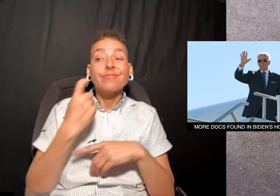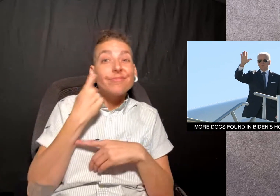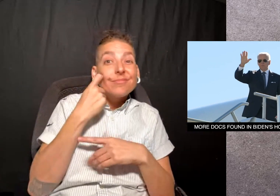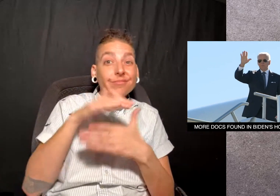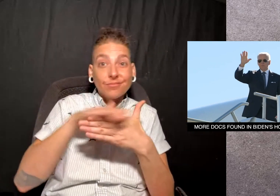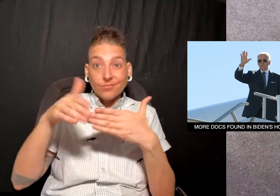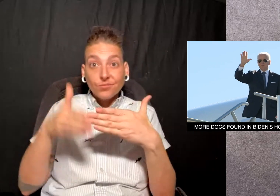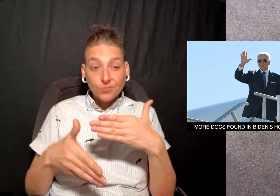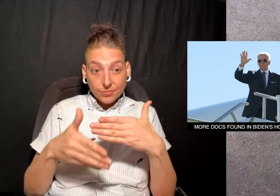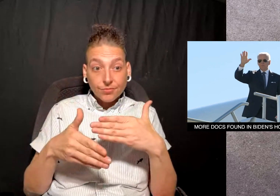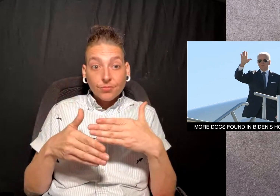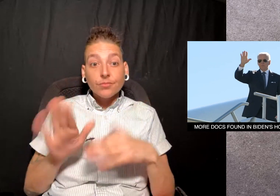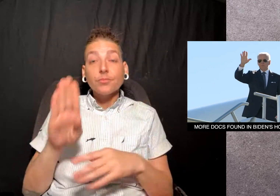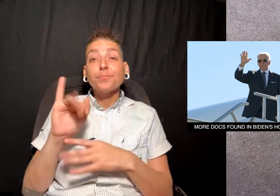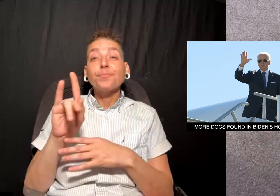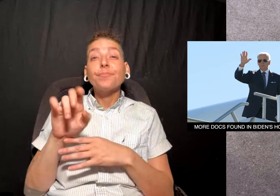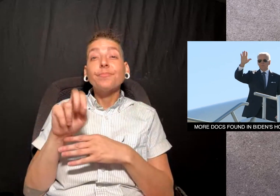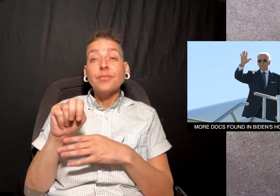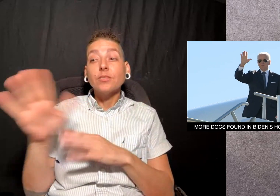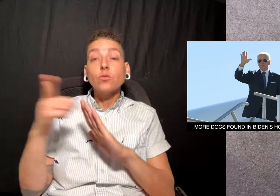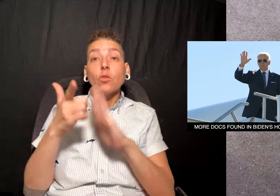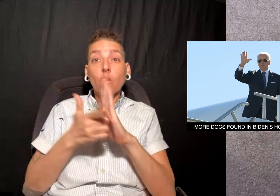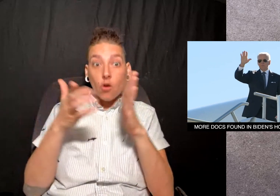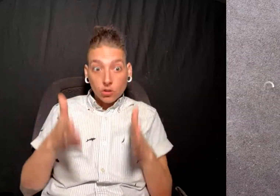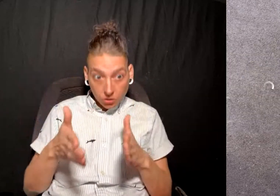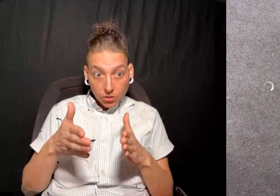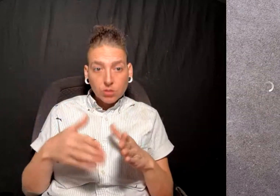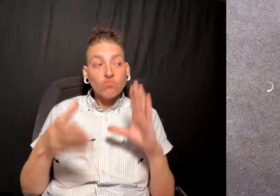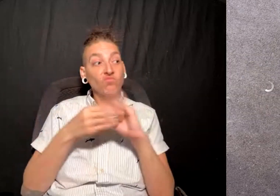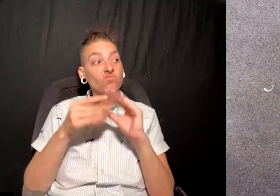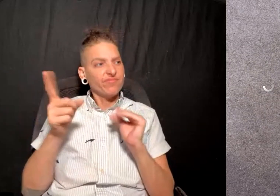over the weekend Biden's lawyers say they found